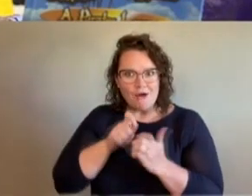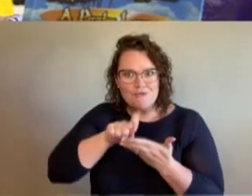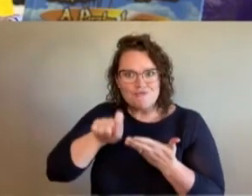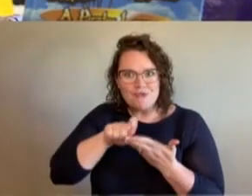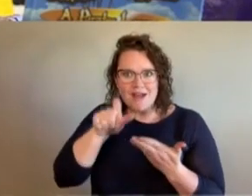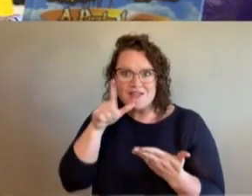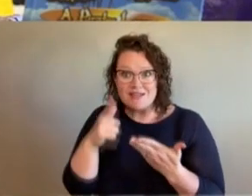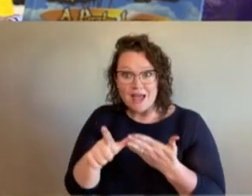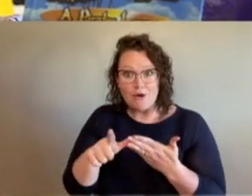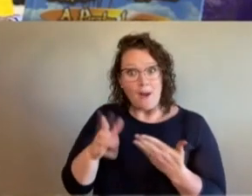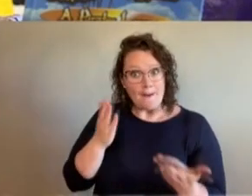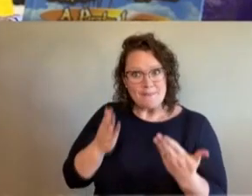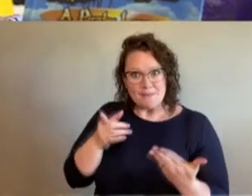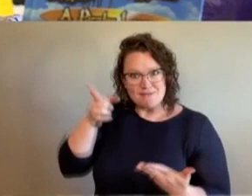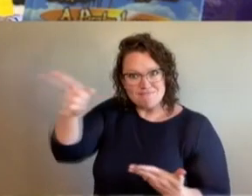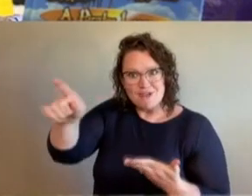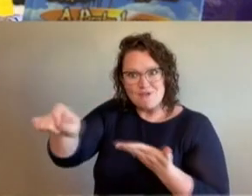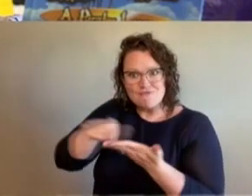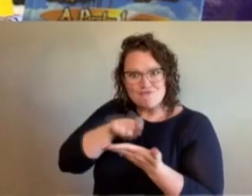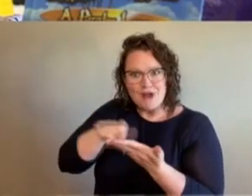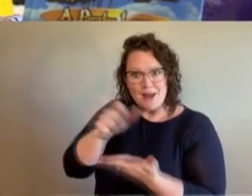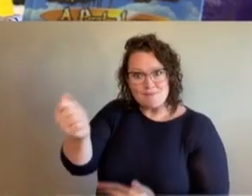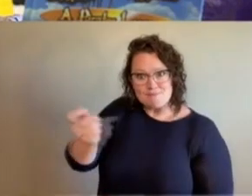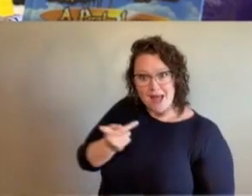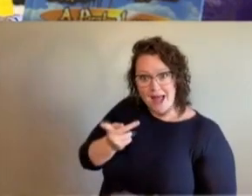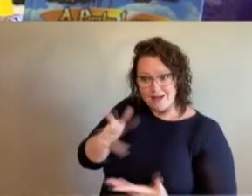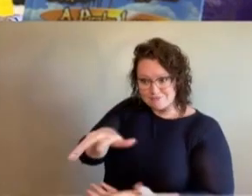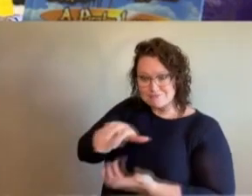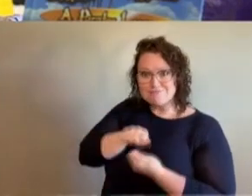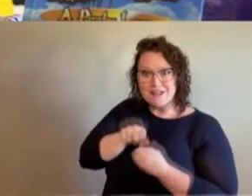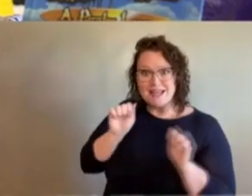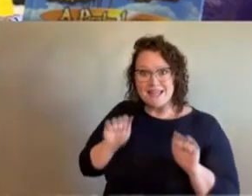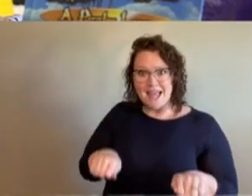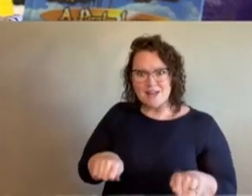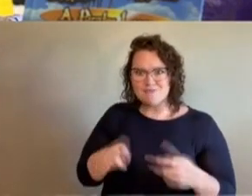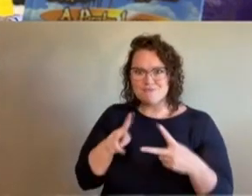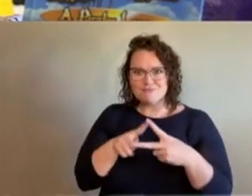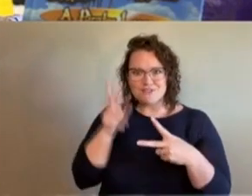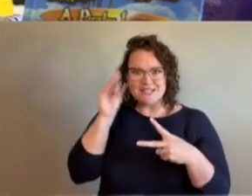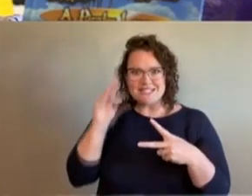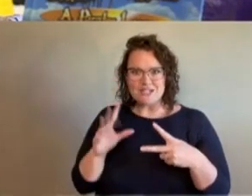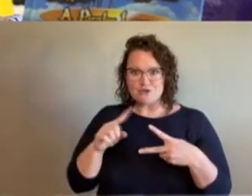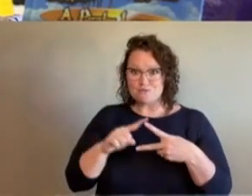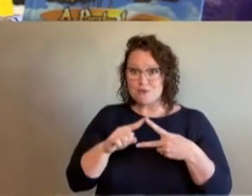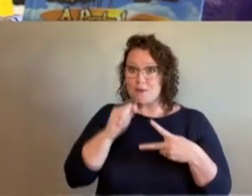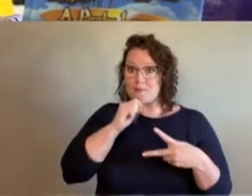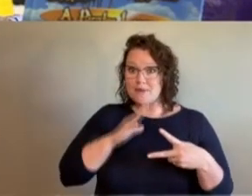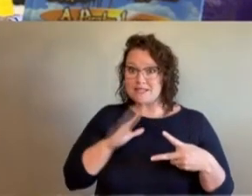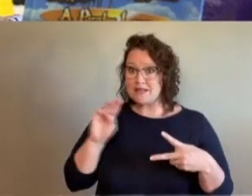Hopefully, we might be able to check in and see from his face. We are going to learn how to write a letter and see if we can